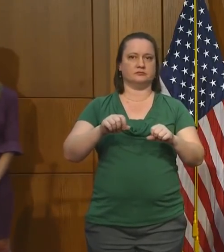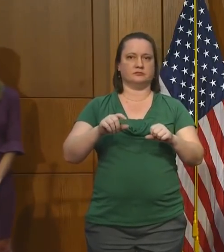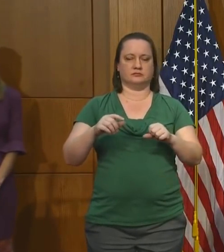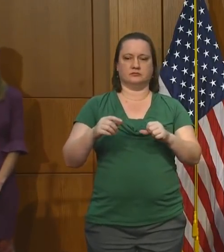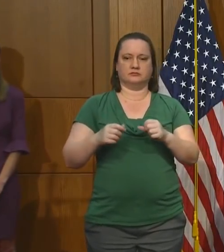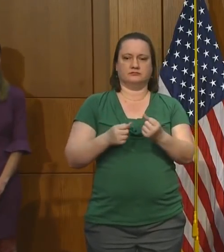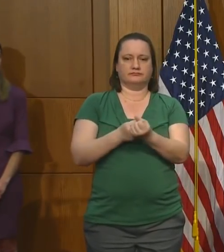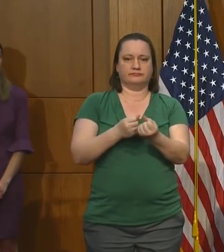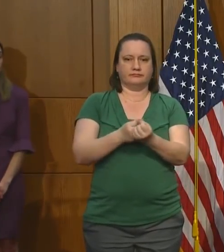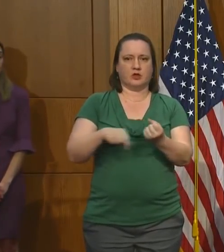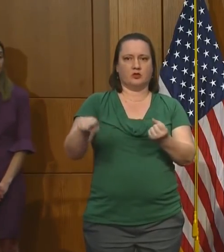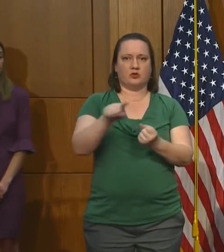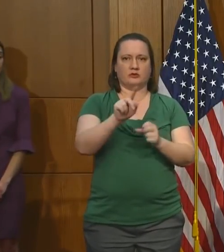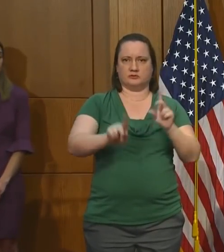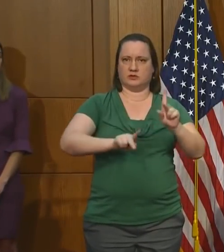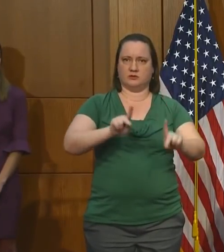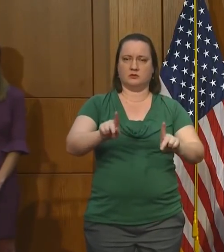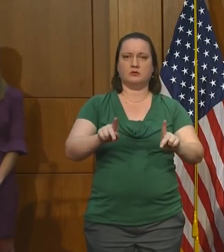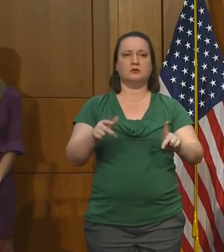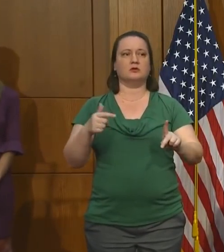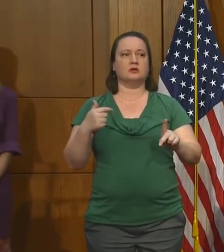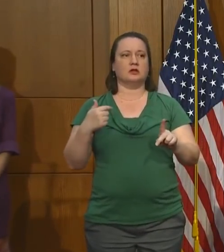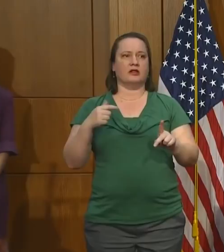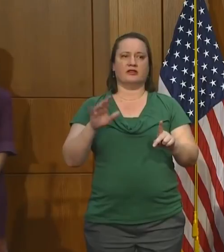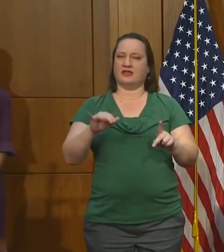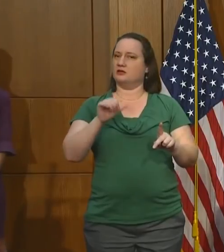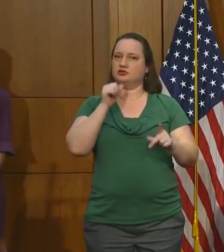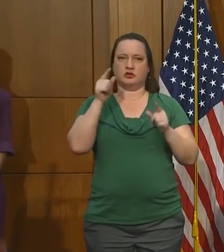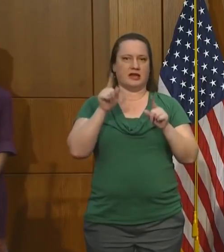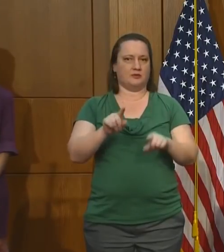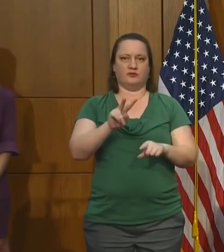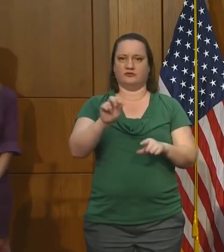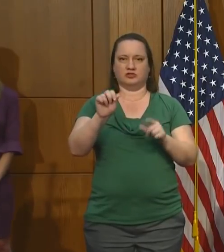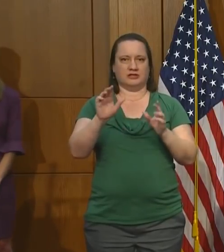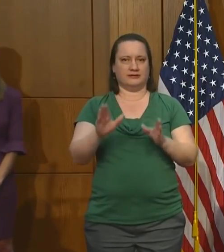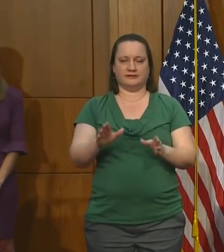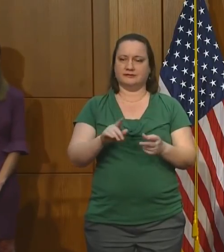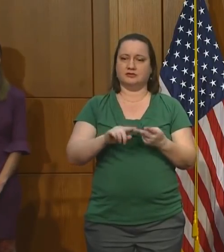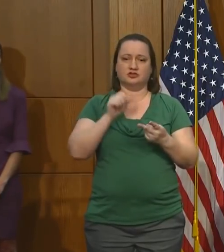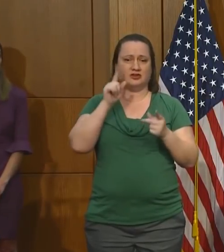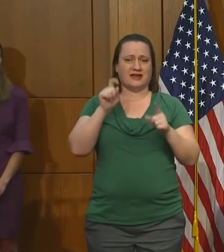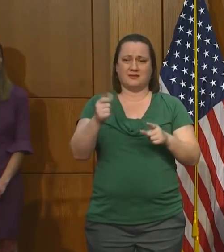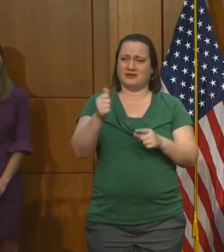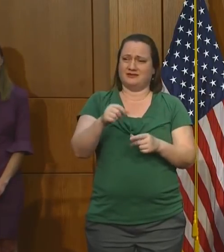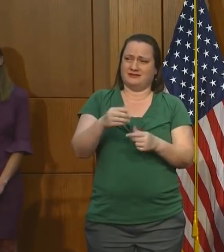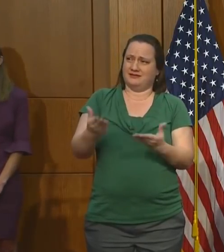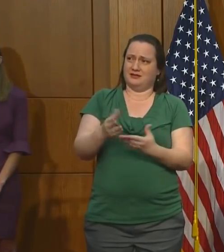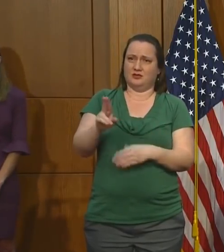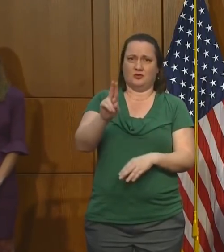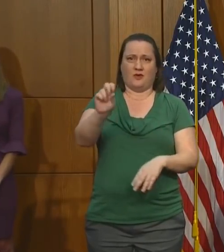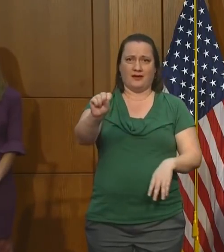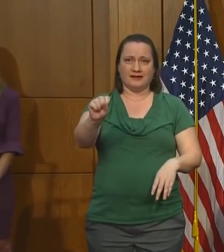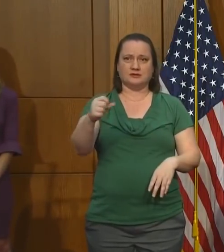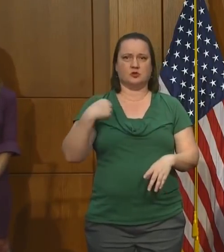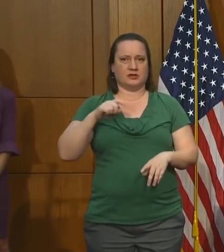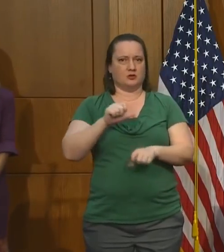UNACCEPTABLE AND WE HAVE INTERVENE ON BEHALF OF THESE INDIVIDUALS- BUT- THAT SHOULD